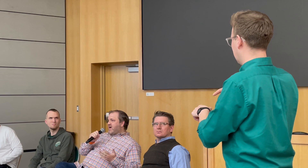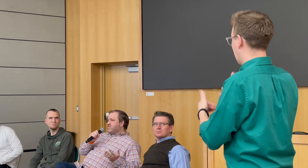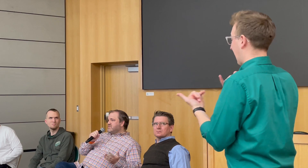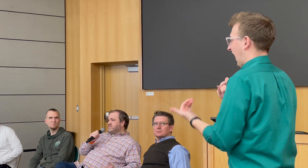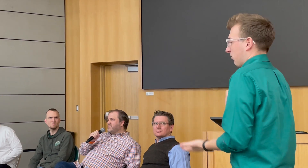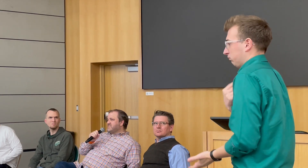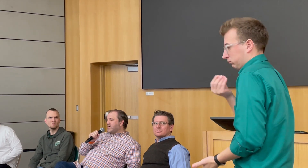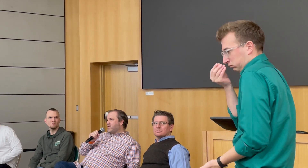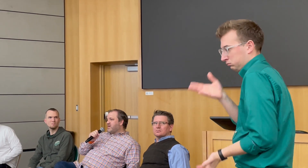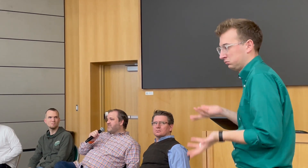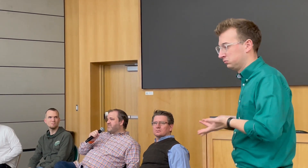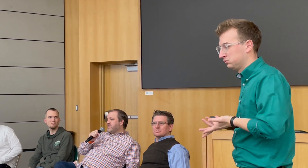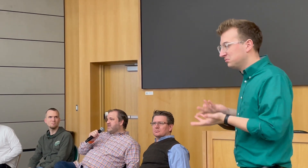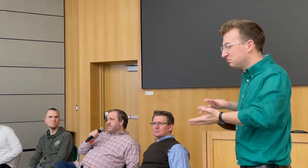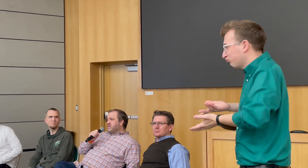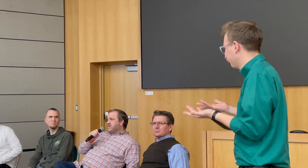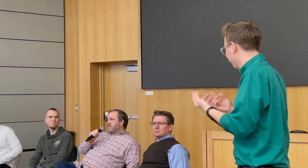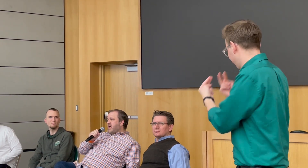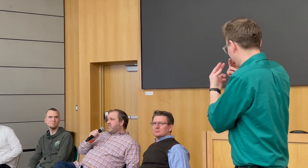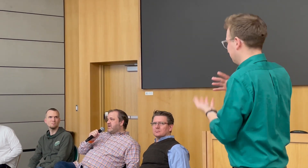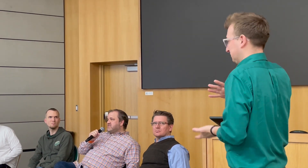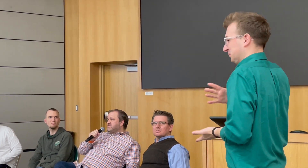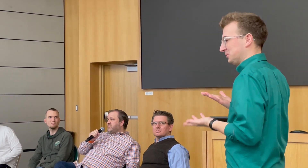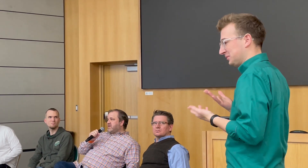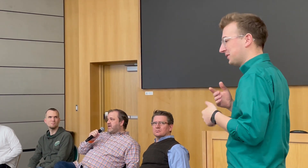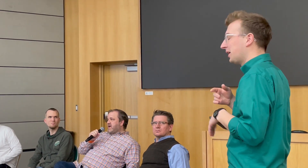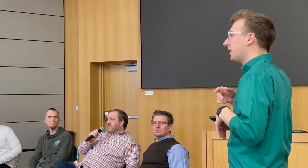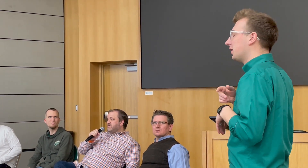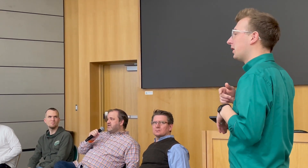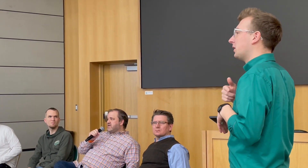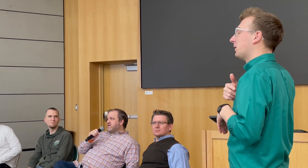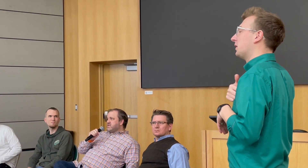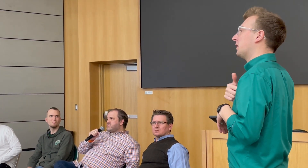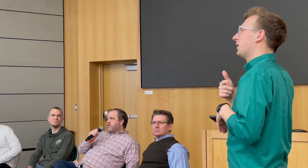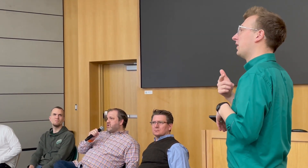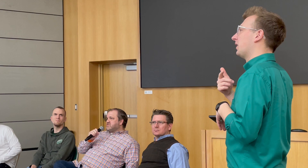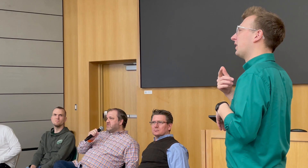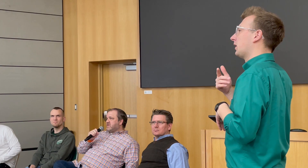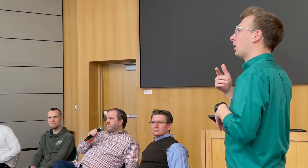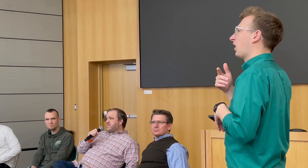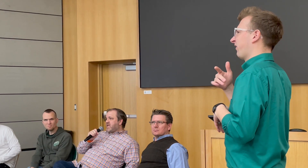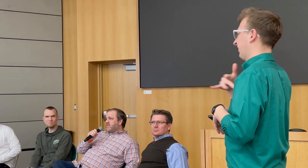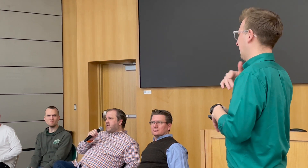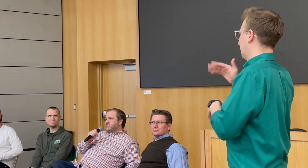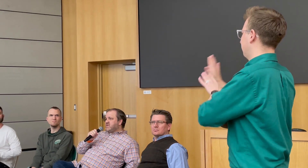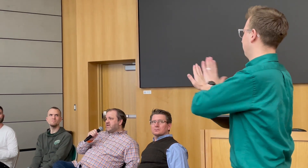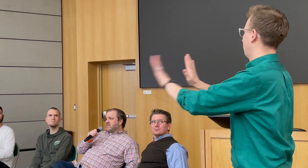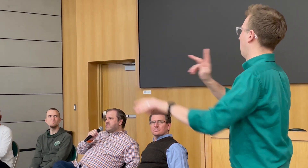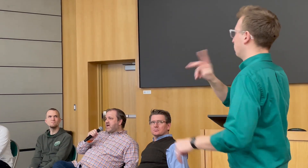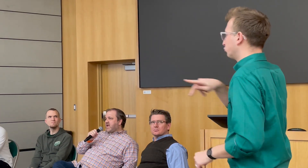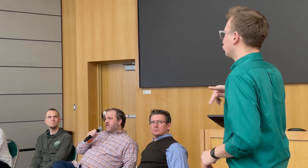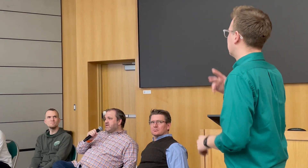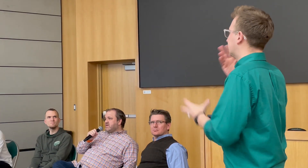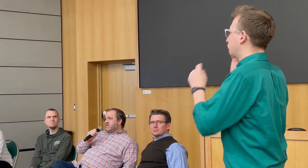now so um I think it's something that it's very personal to everybody they just need to decide